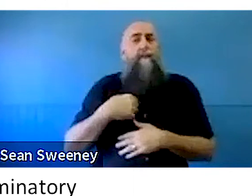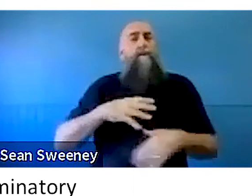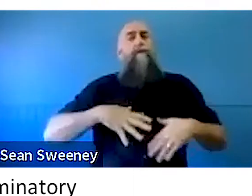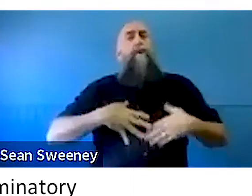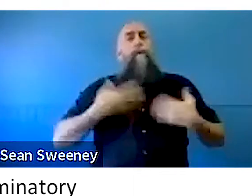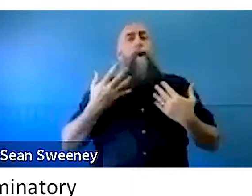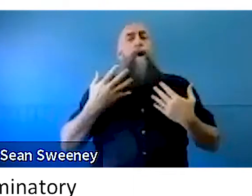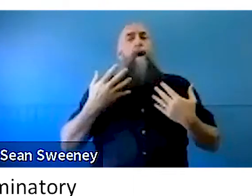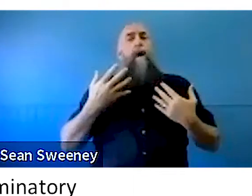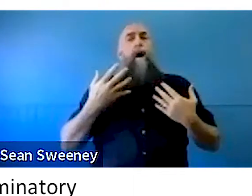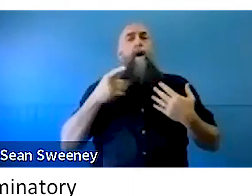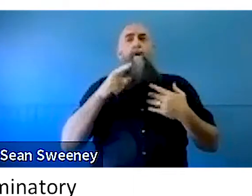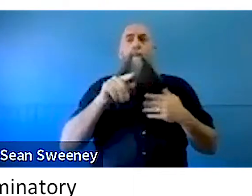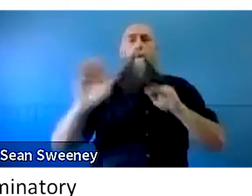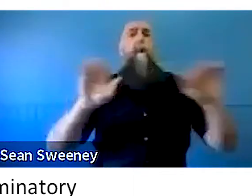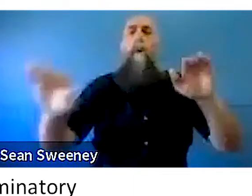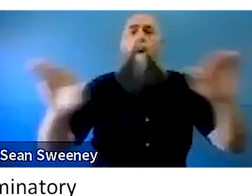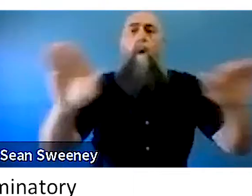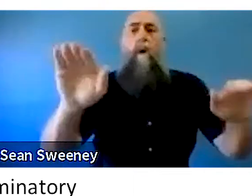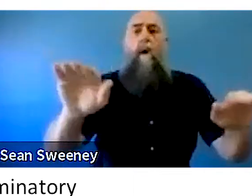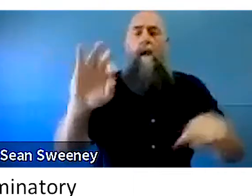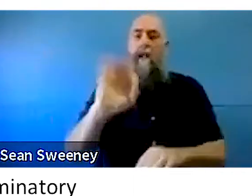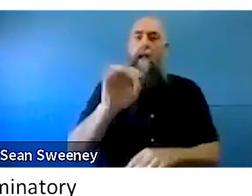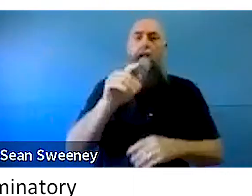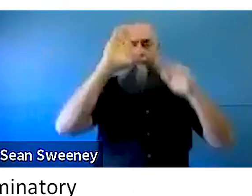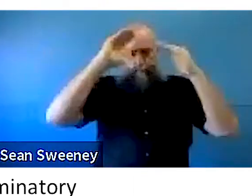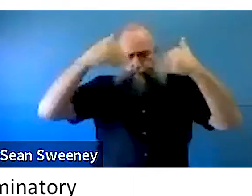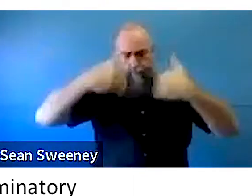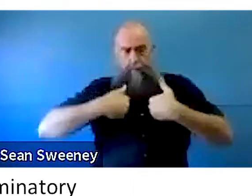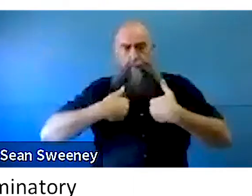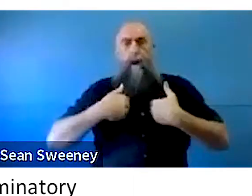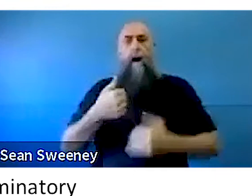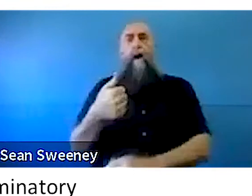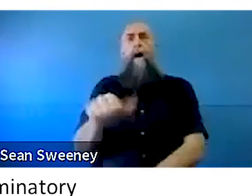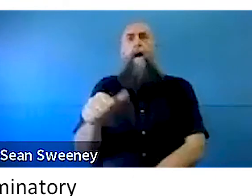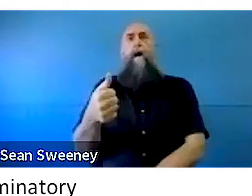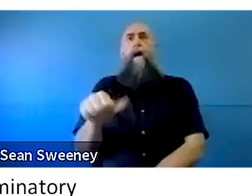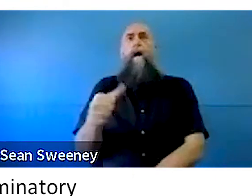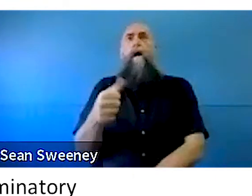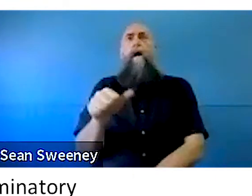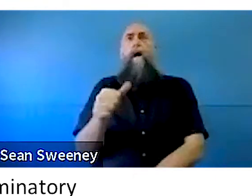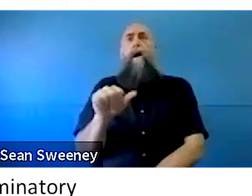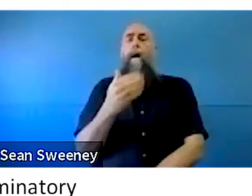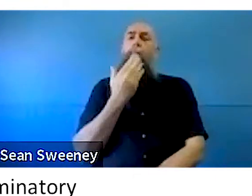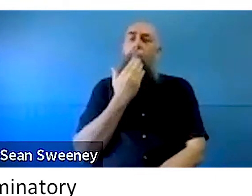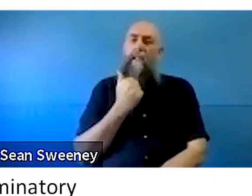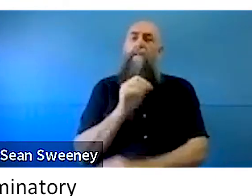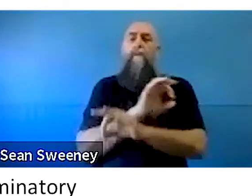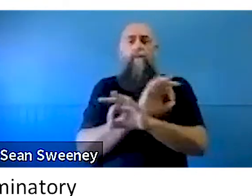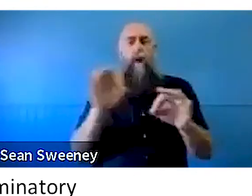going inwards to yourself. That you are not challenging those around you.